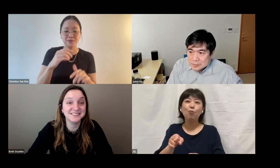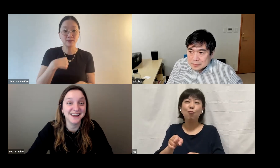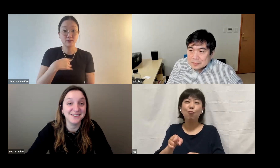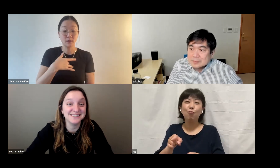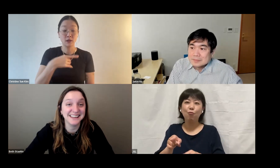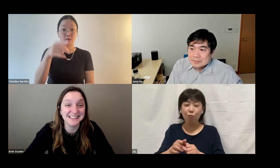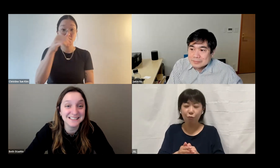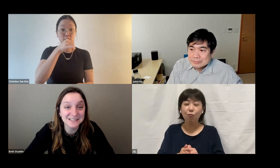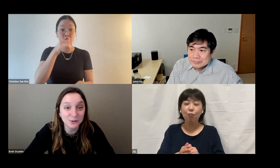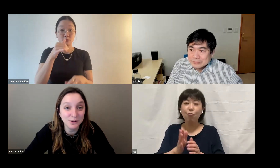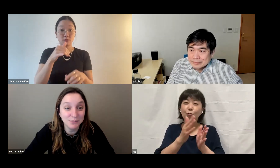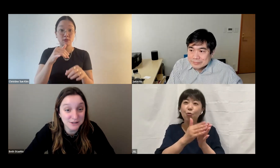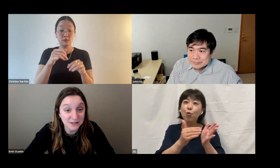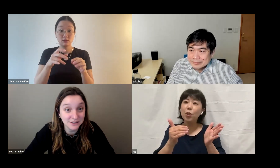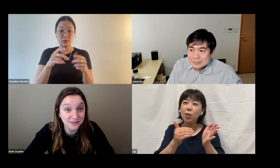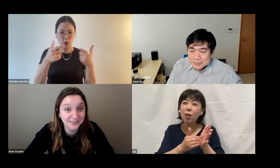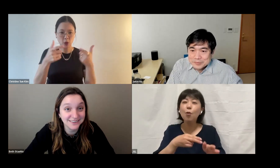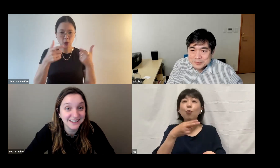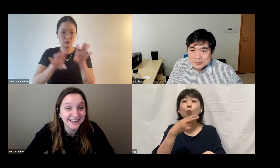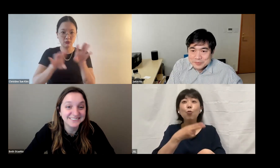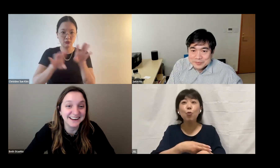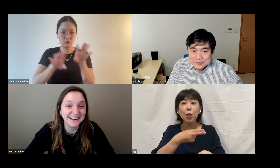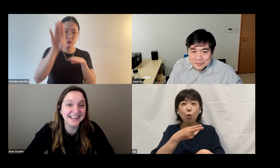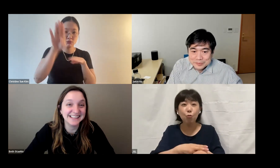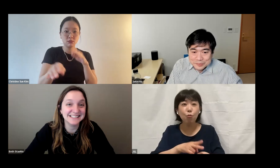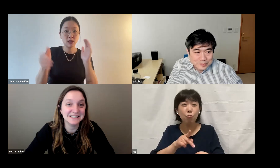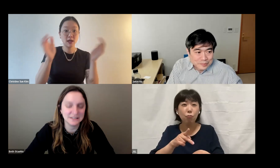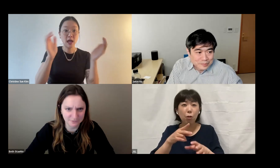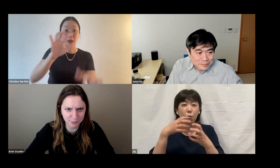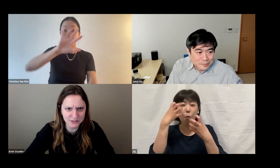I was like, is this a real person? Is this a deaf person?